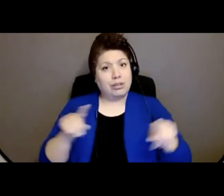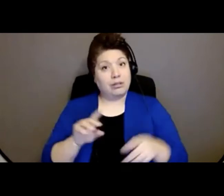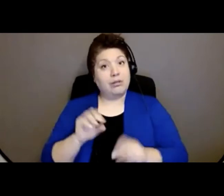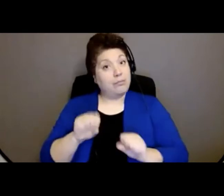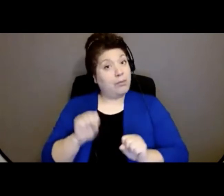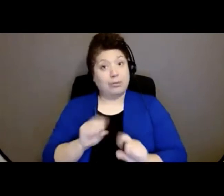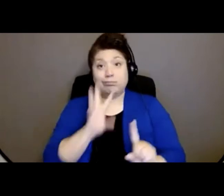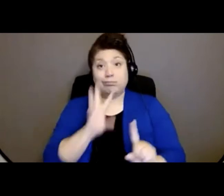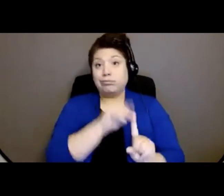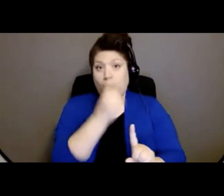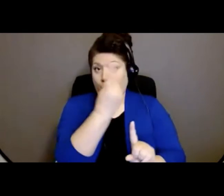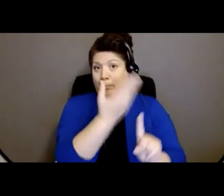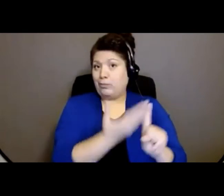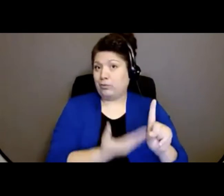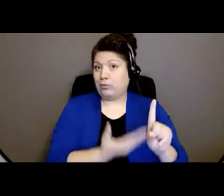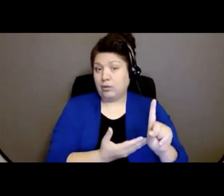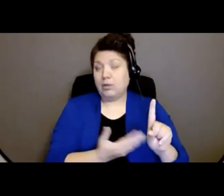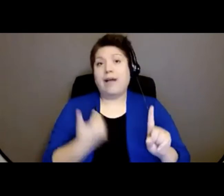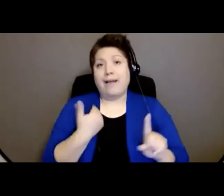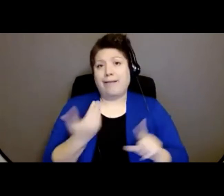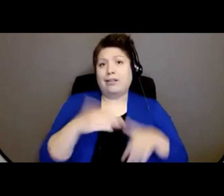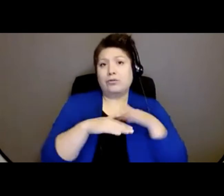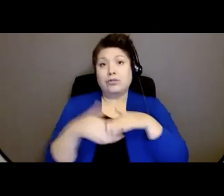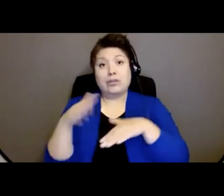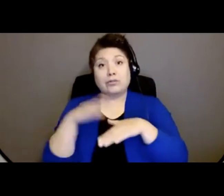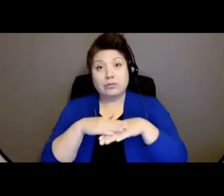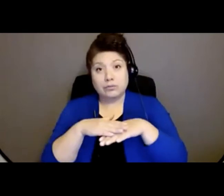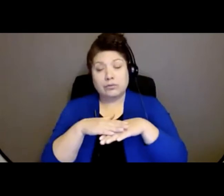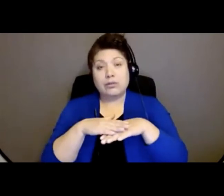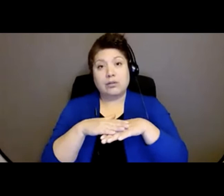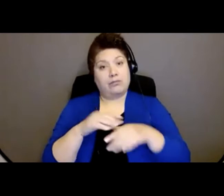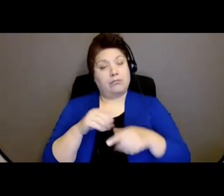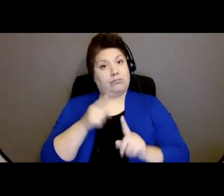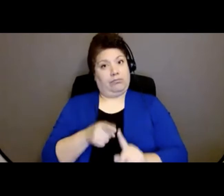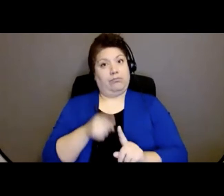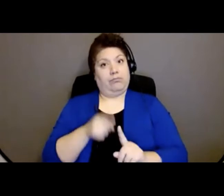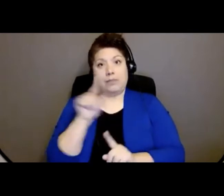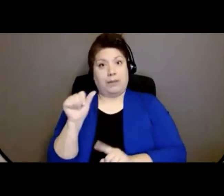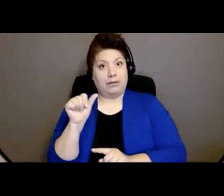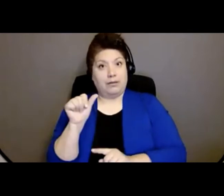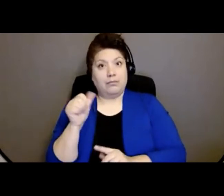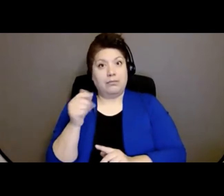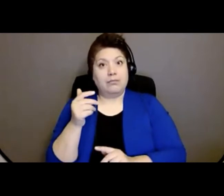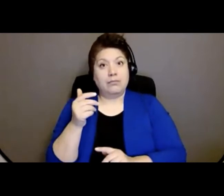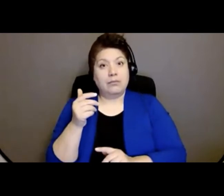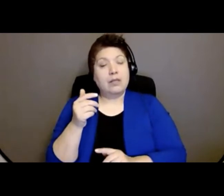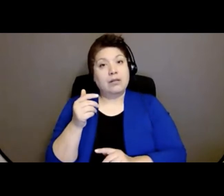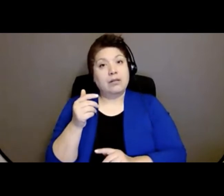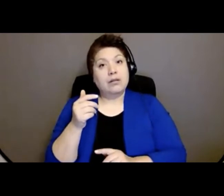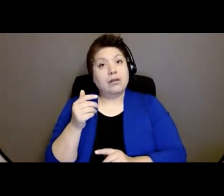AND THE INTERSECTIONALITY PIECE THAT OFTEN TIMES IT ISN’T NAMED—BUT